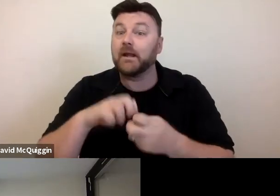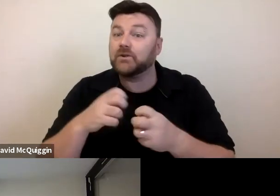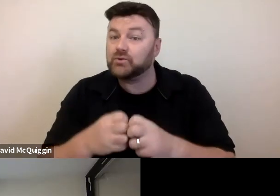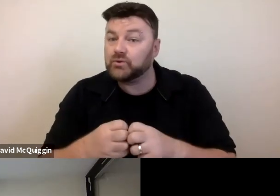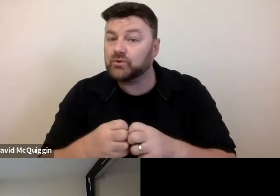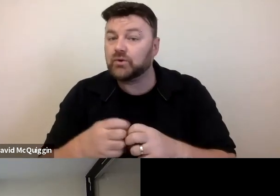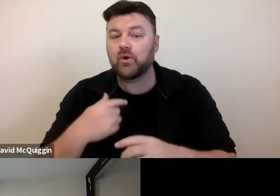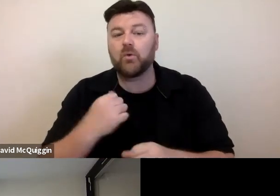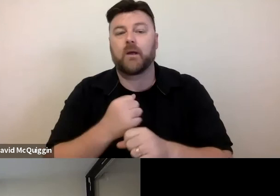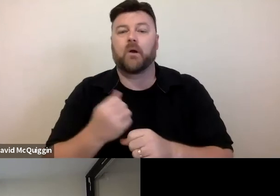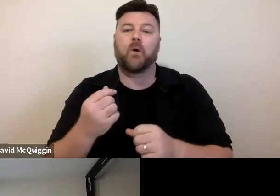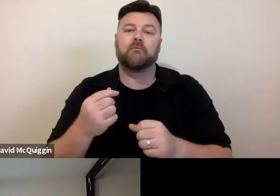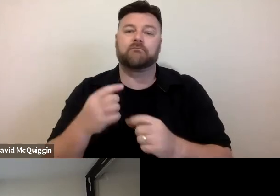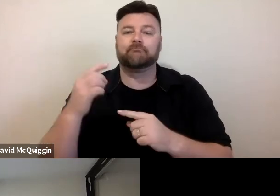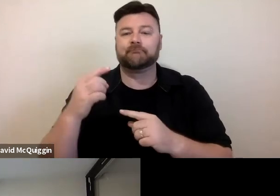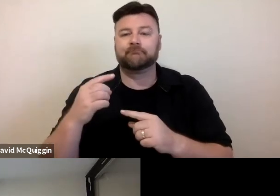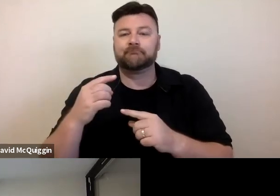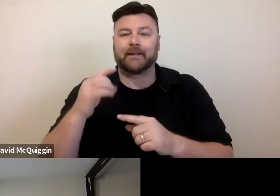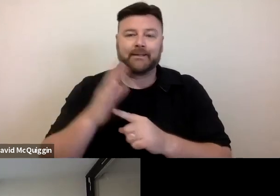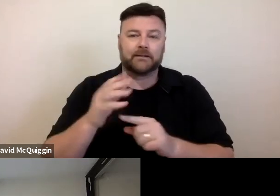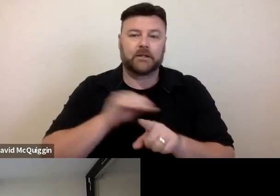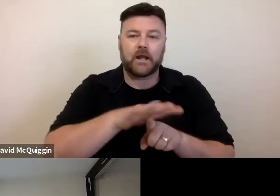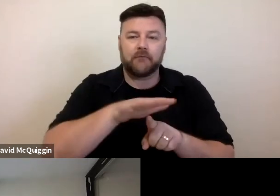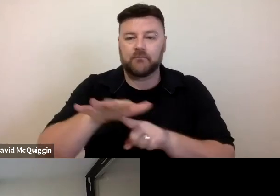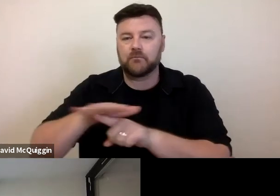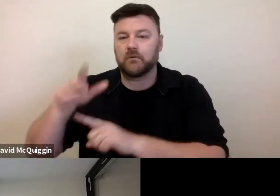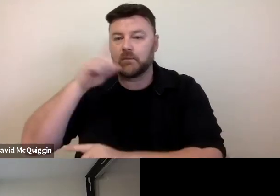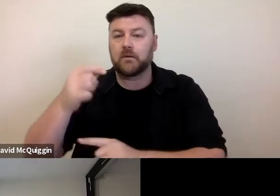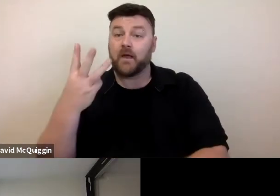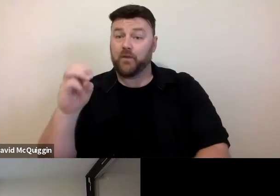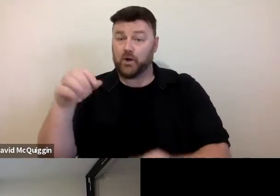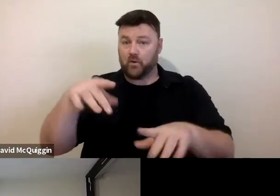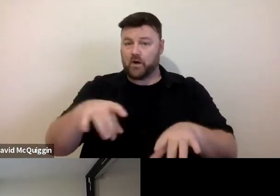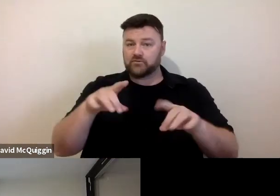influencers of about 30 around Australia and New Zealand, I think.